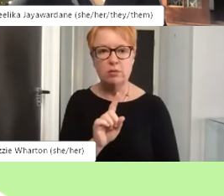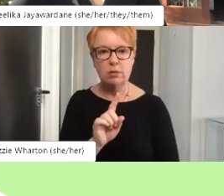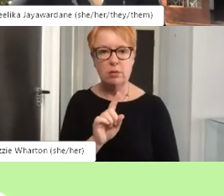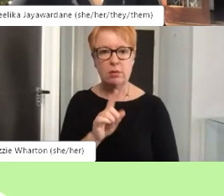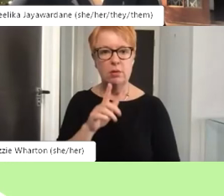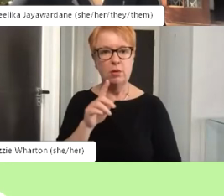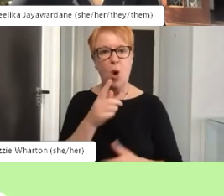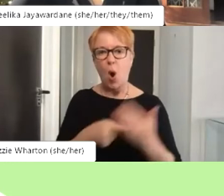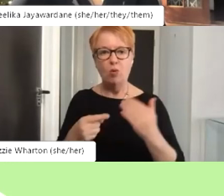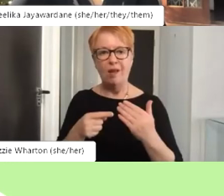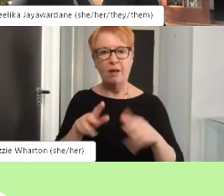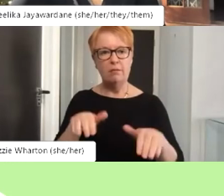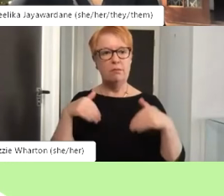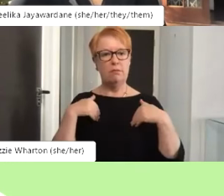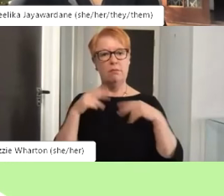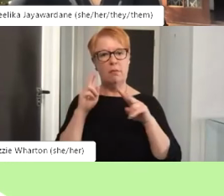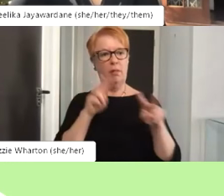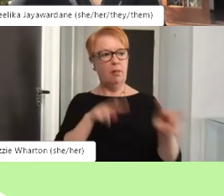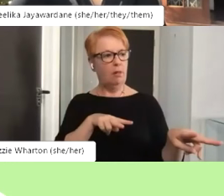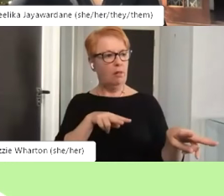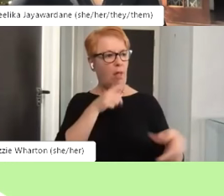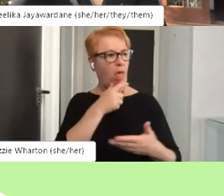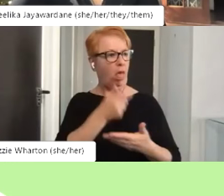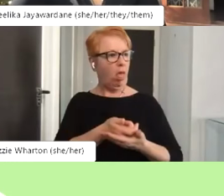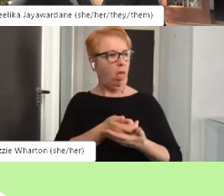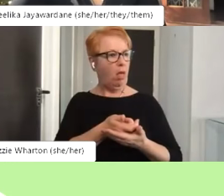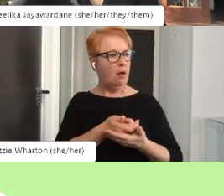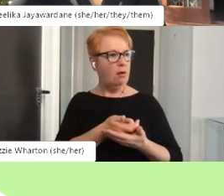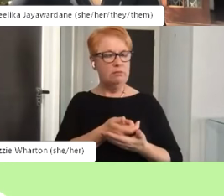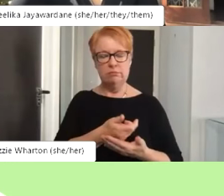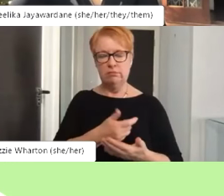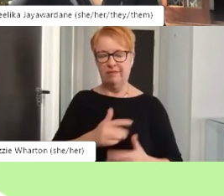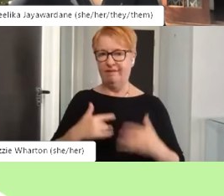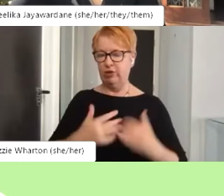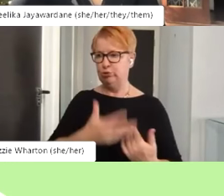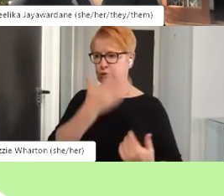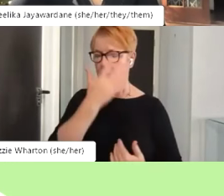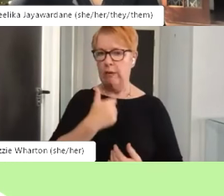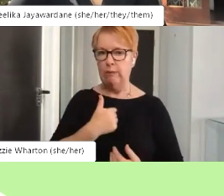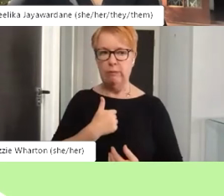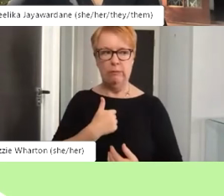sit stultified in short and shamed by their relative freedoms and privileges?